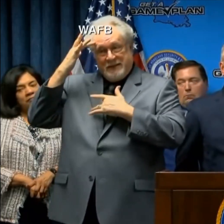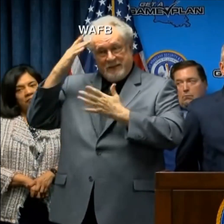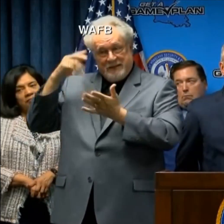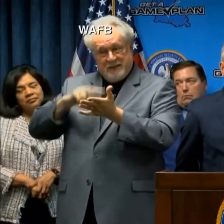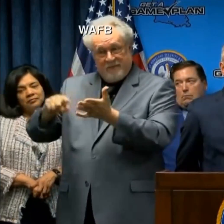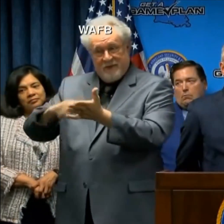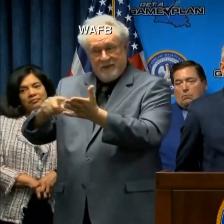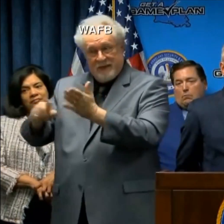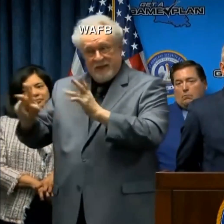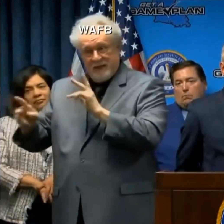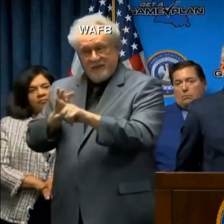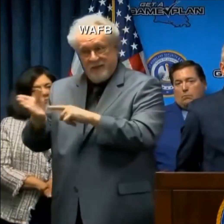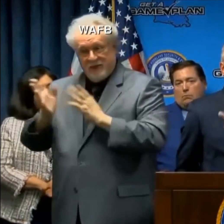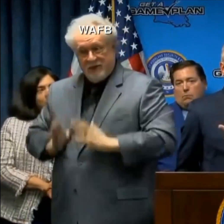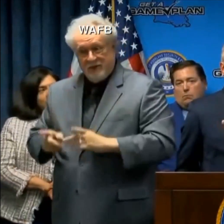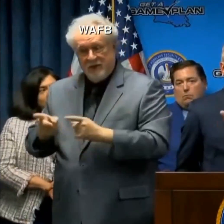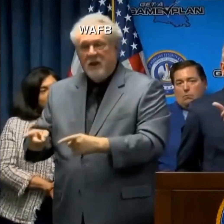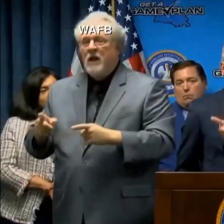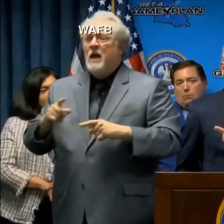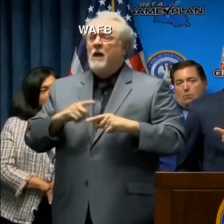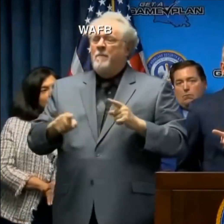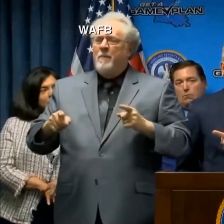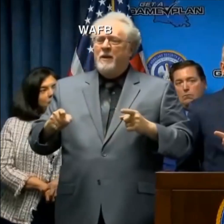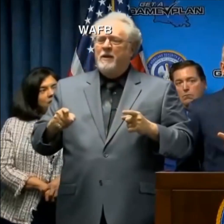investigation specialists but I would need to have a conversation with you and